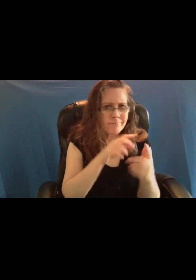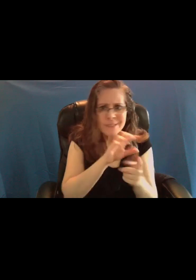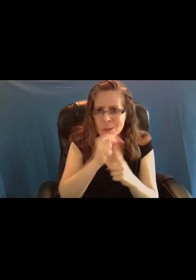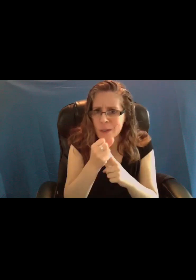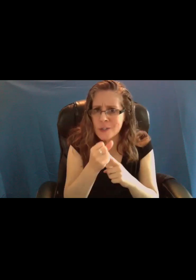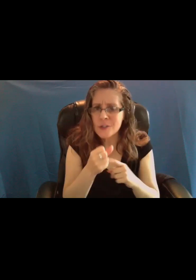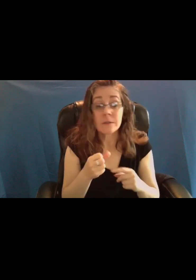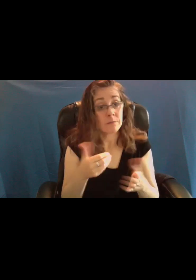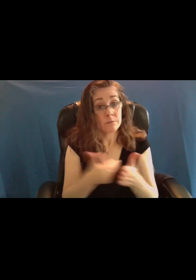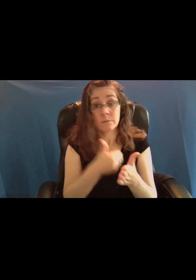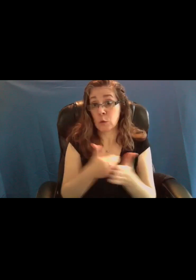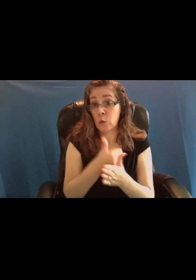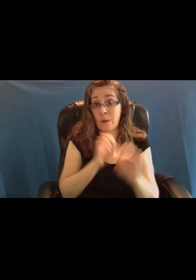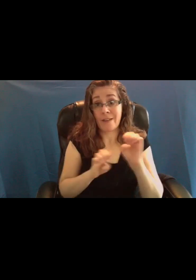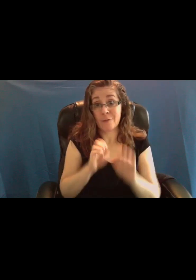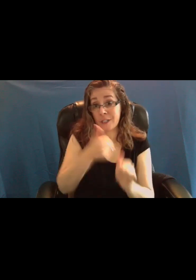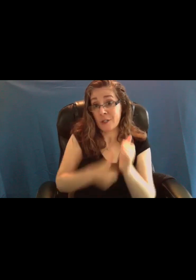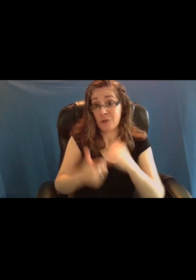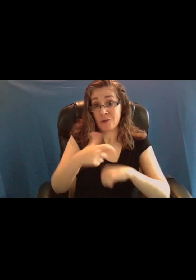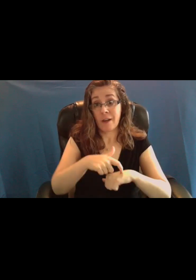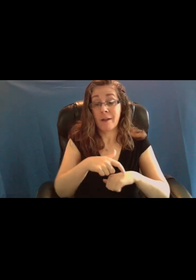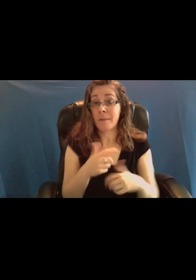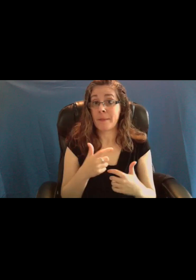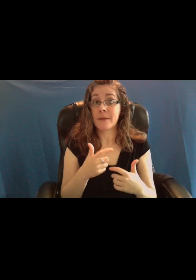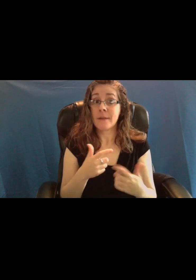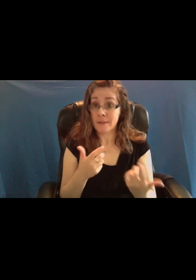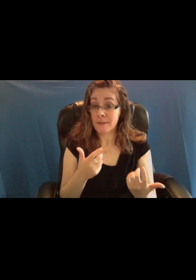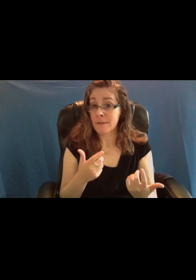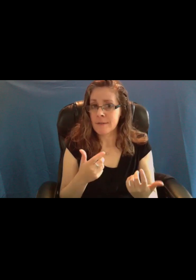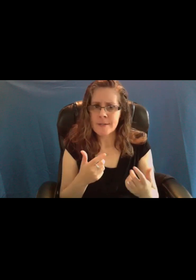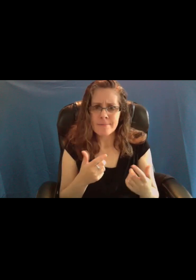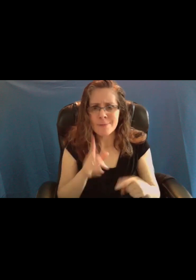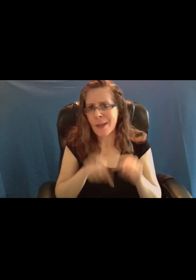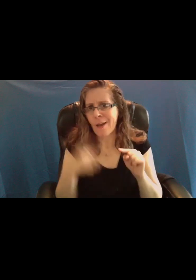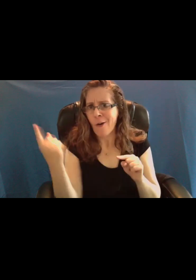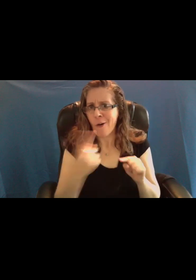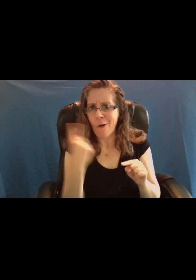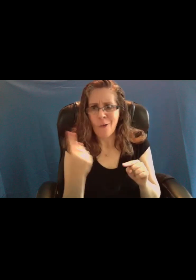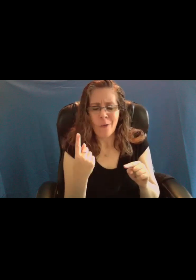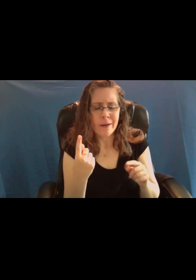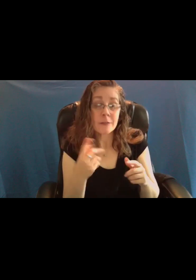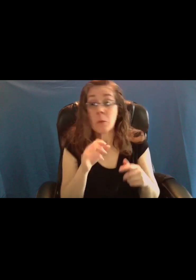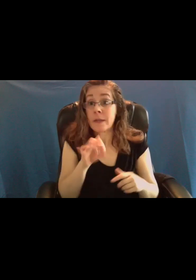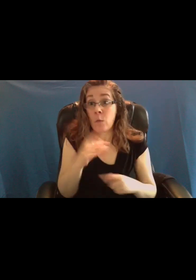every time, if you're saying -- you know, if you're considering you can't immediately provide what's asked for. Just